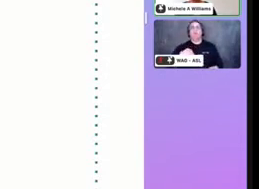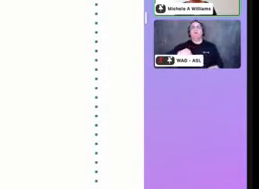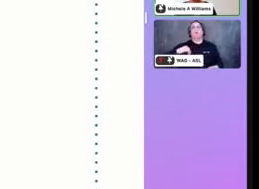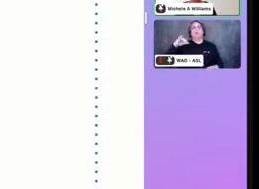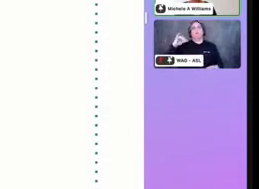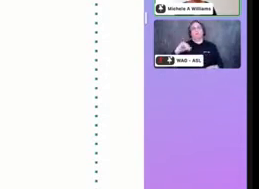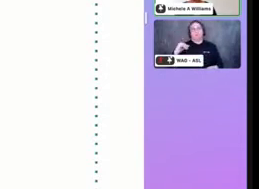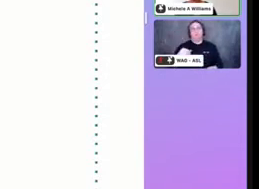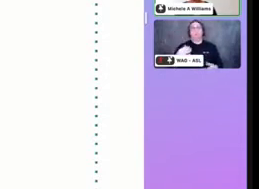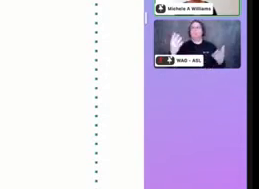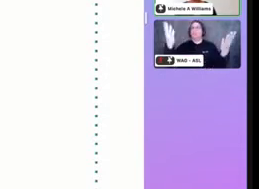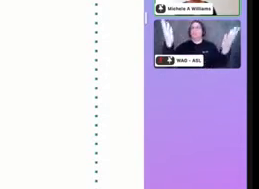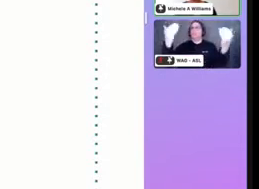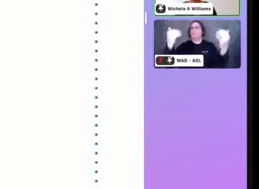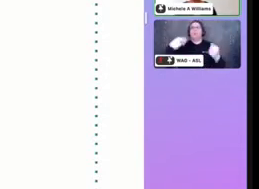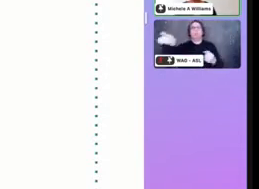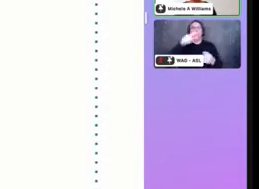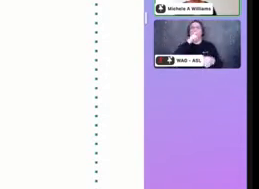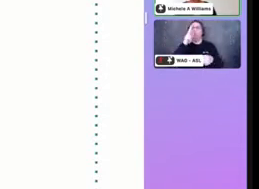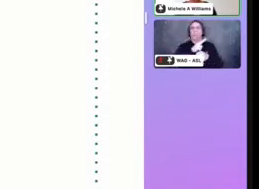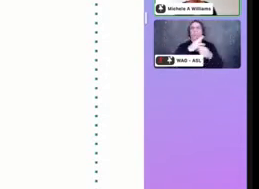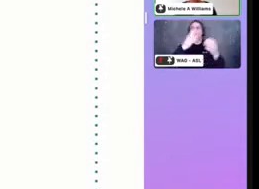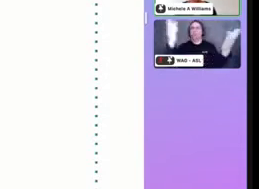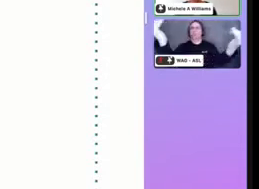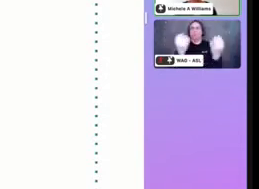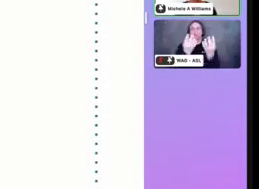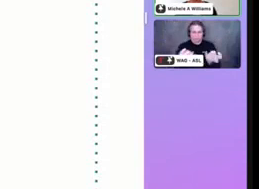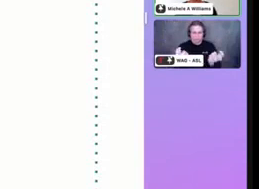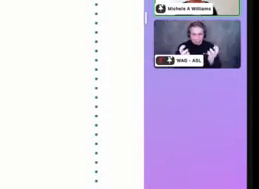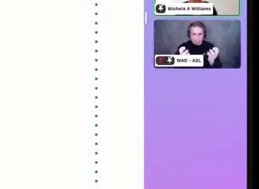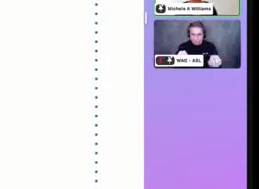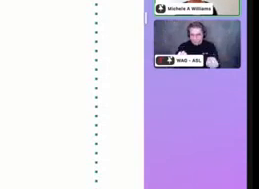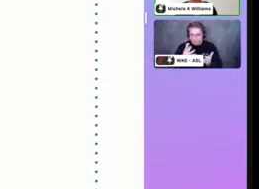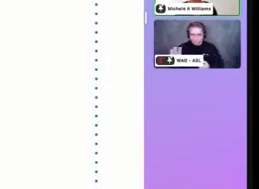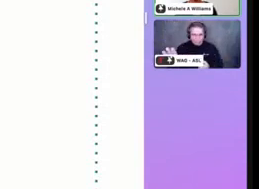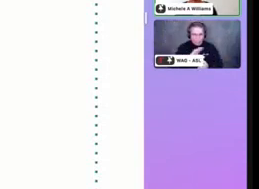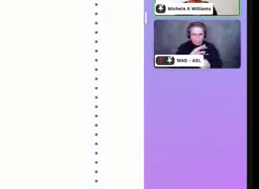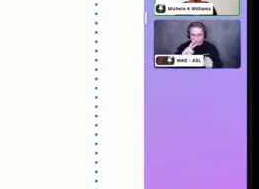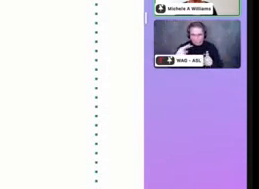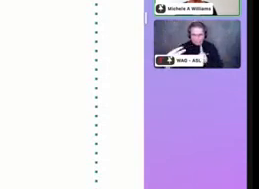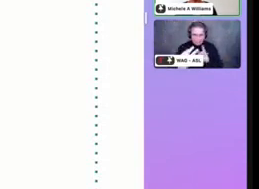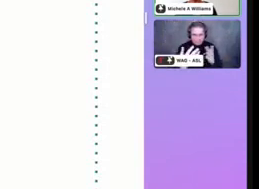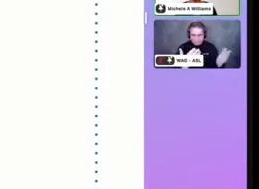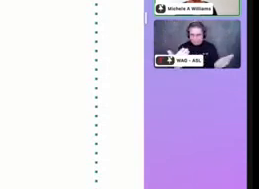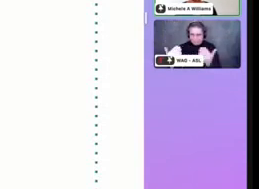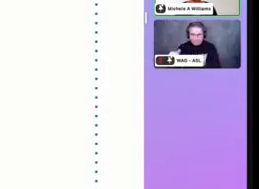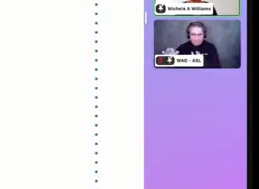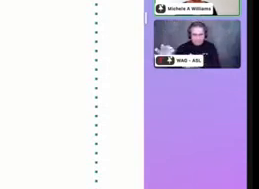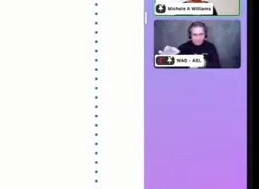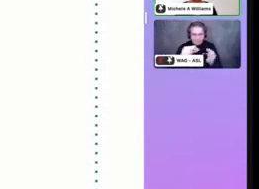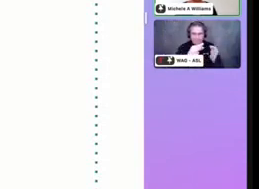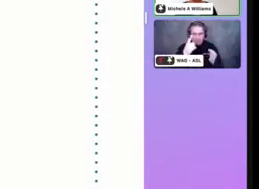in on design processes, so they hear that there is a bringing in, say of target users, understanding their